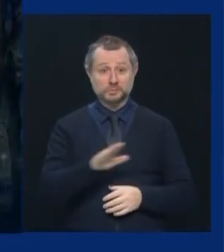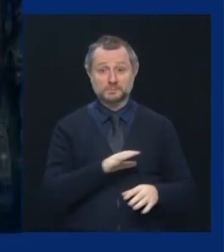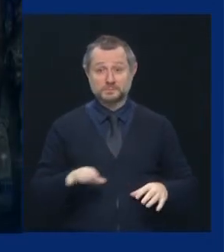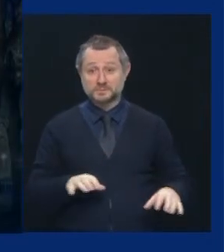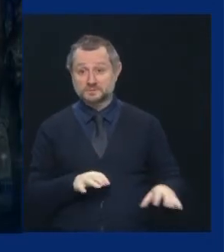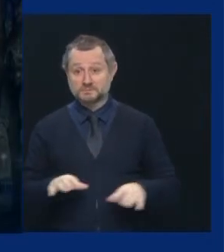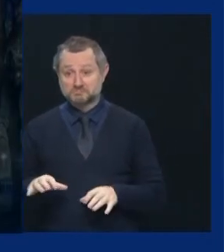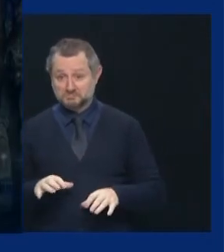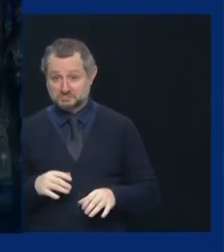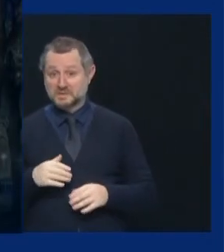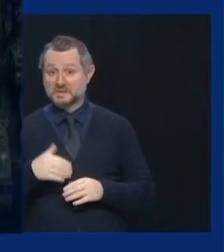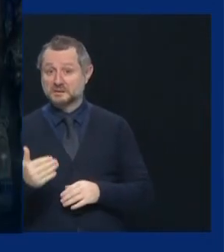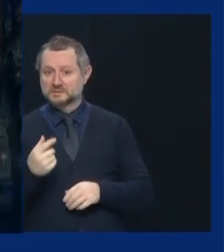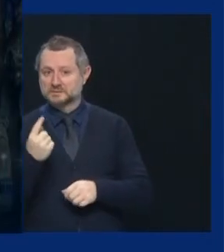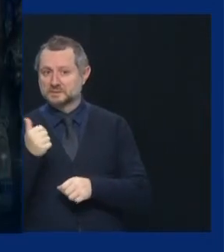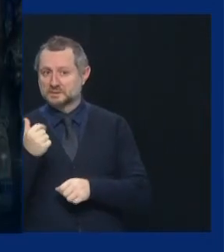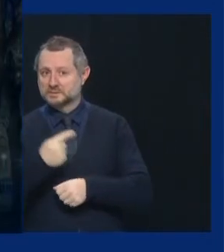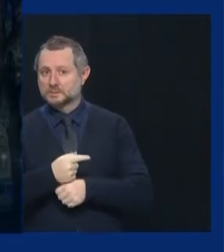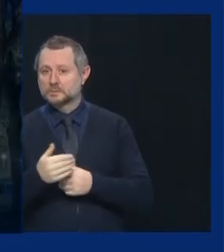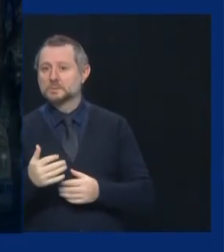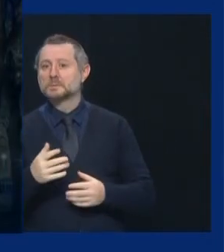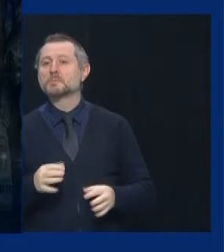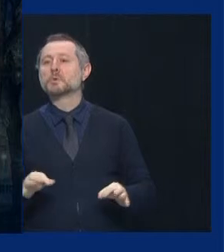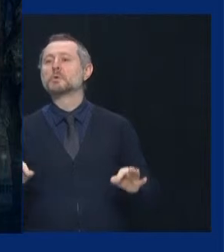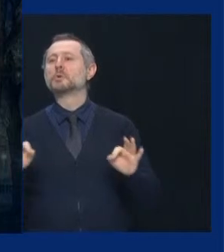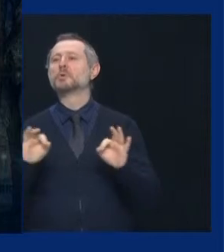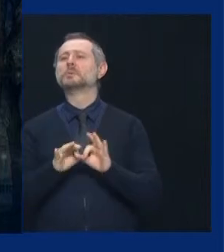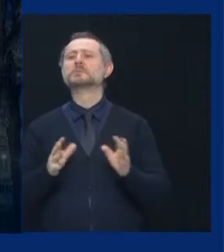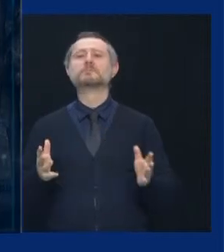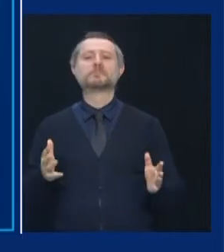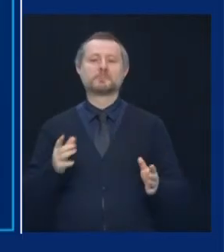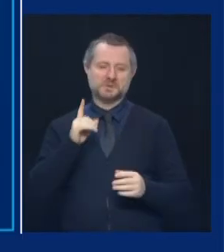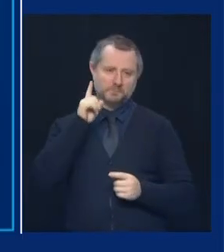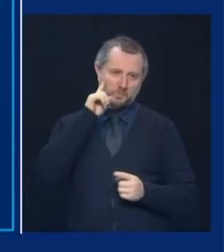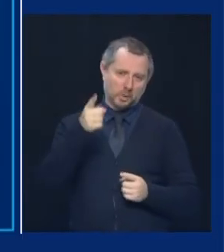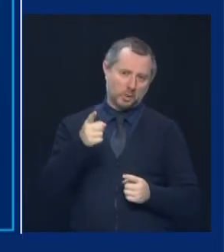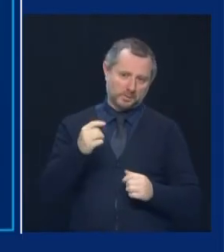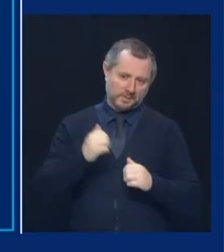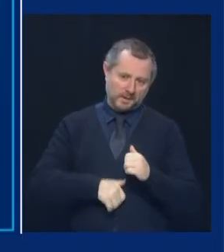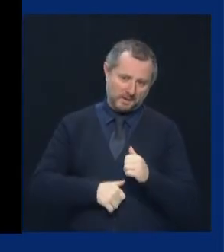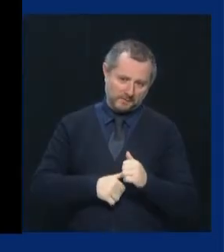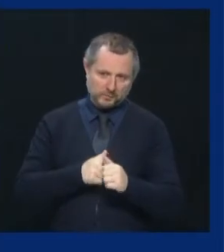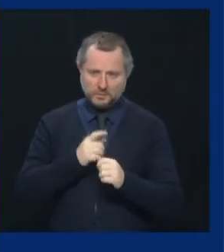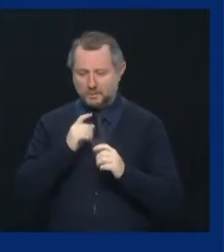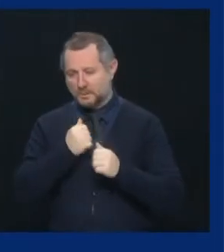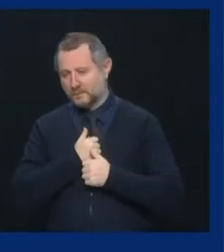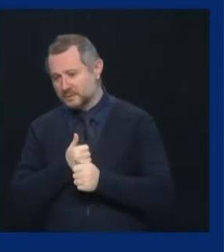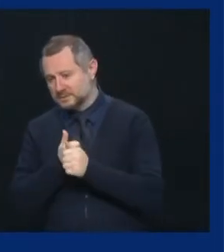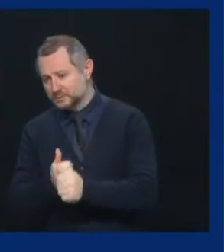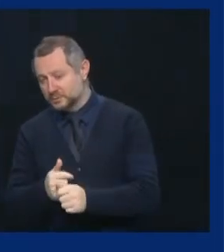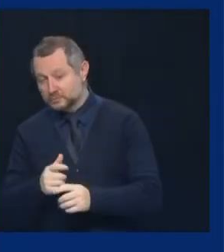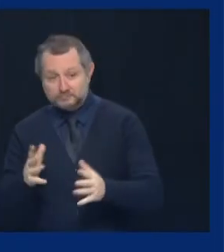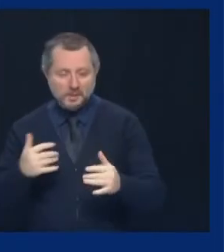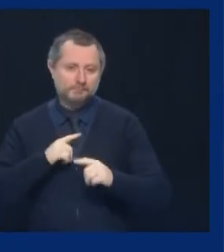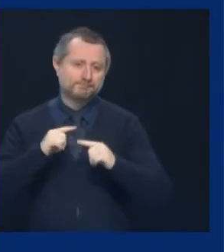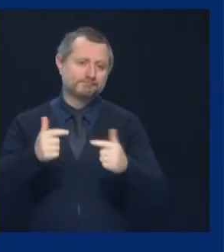HOLIDAY SEASON IS TEN DAYS. WHAT WE DO IN THE NEXT TEN DAYS IS GOING TO BE KEY. LET'S BE SMART.